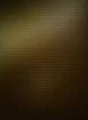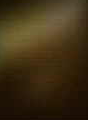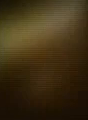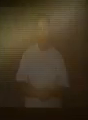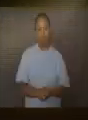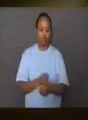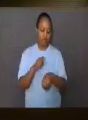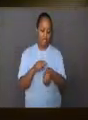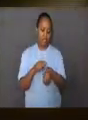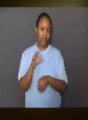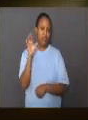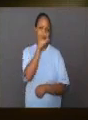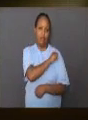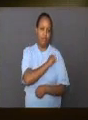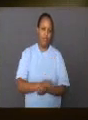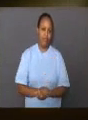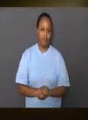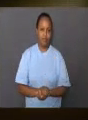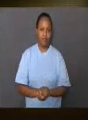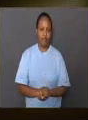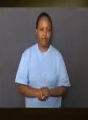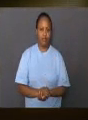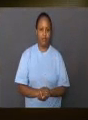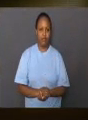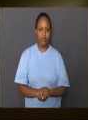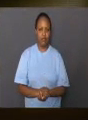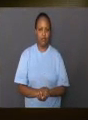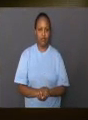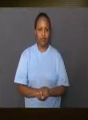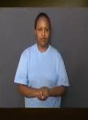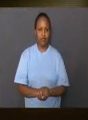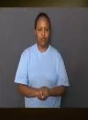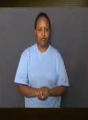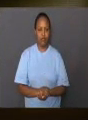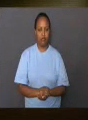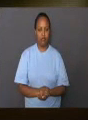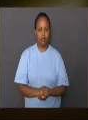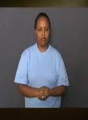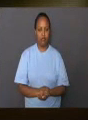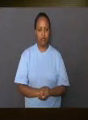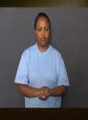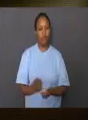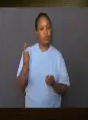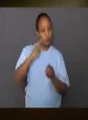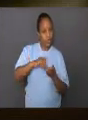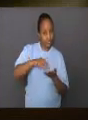time's up let's get back to our lesson